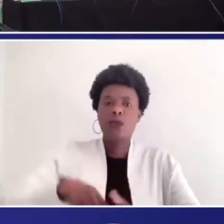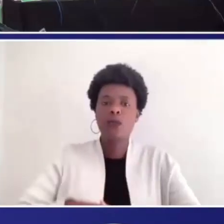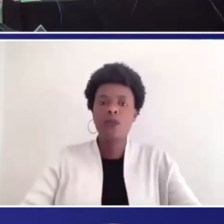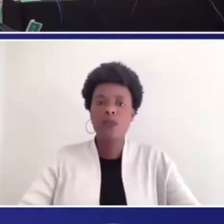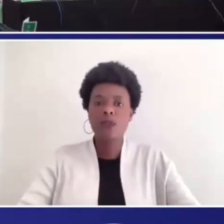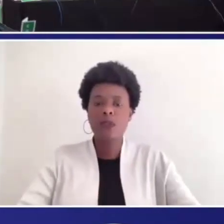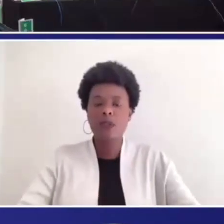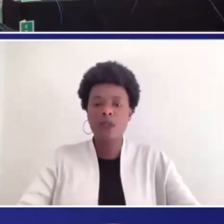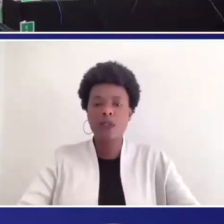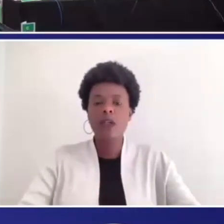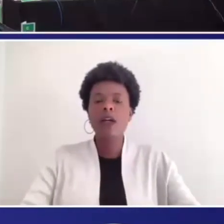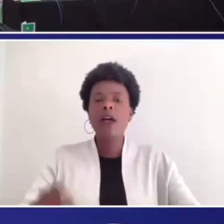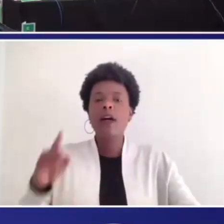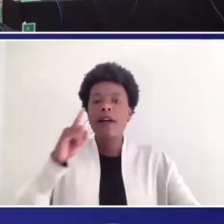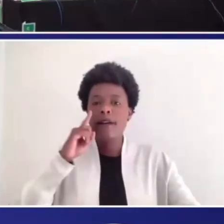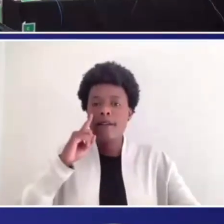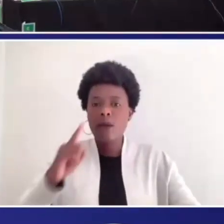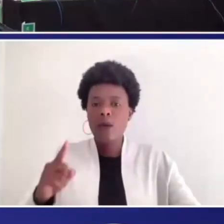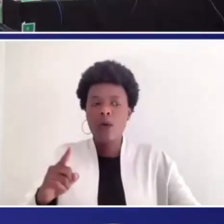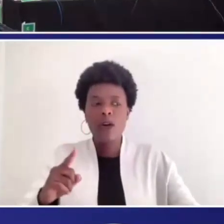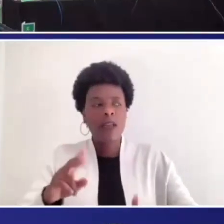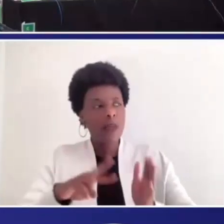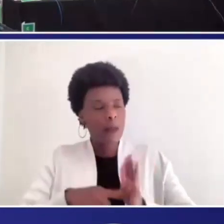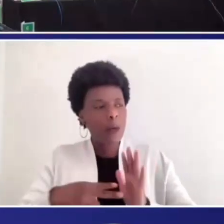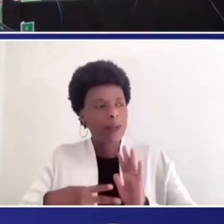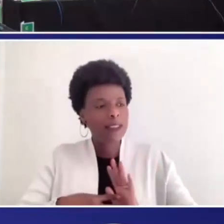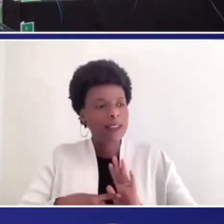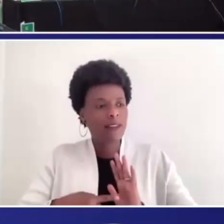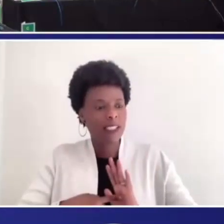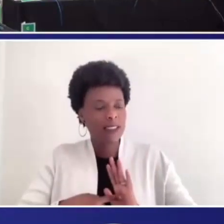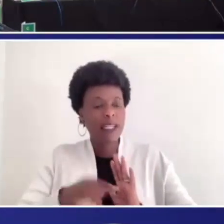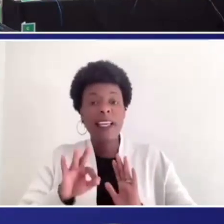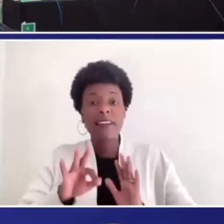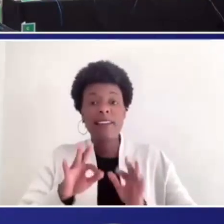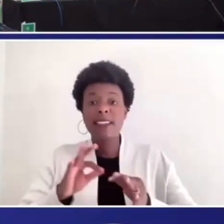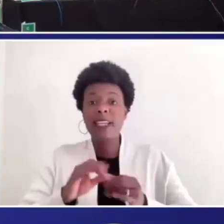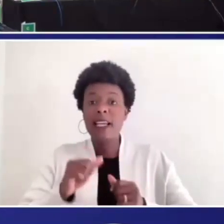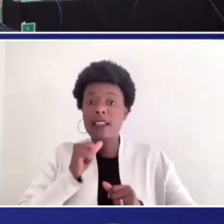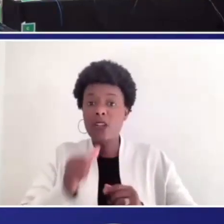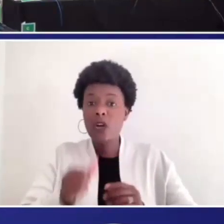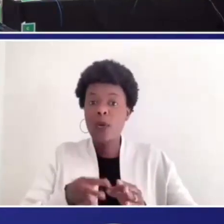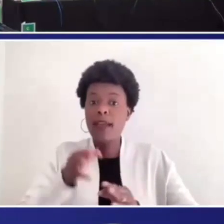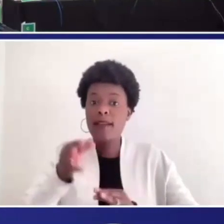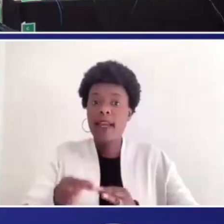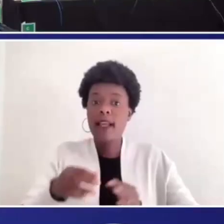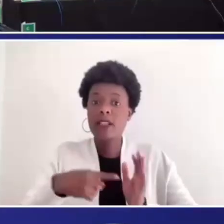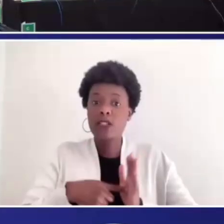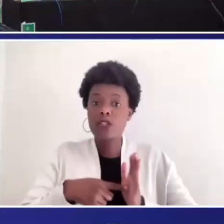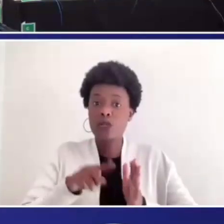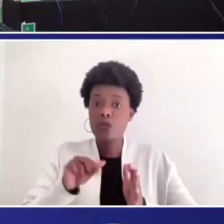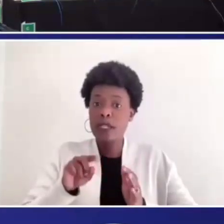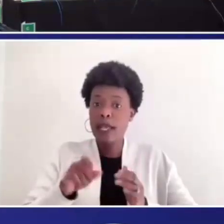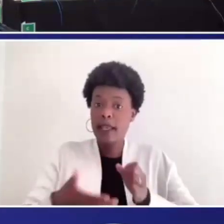Okay, but for the purposes of this, if they say do not advance my due date, that covers auto pay as well? It does.